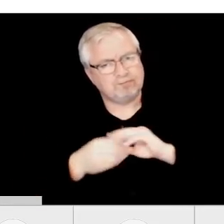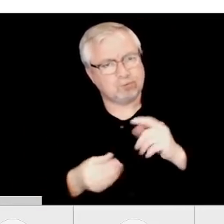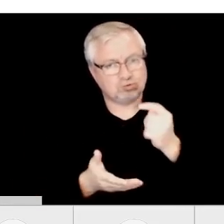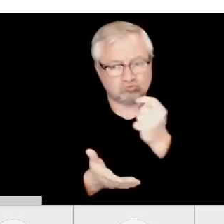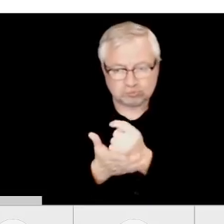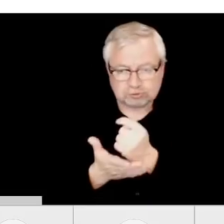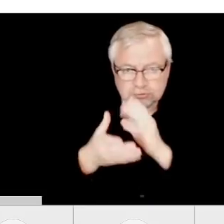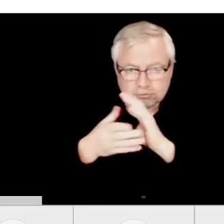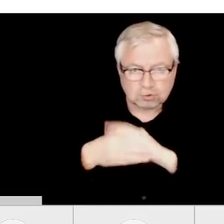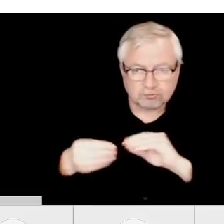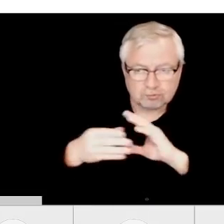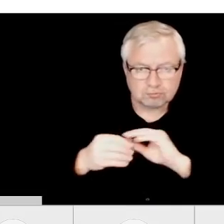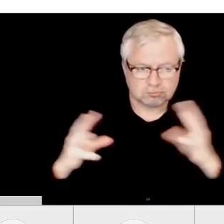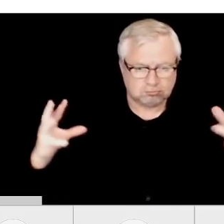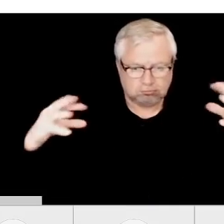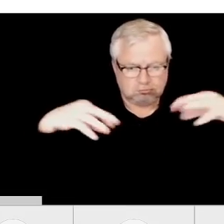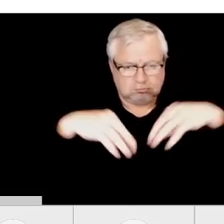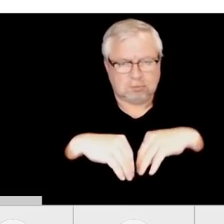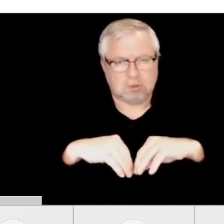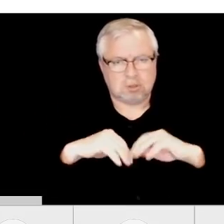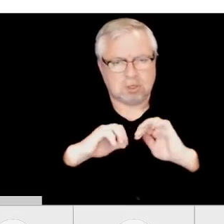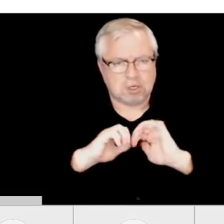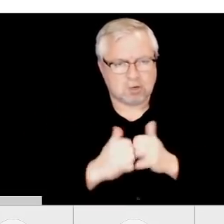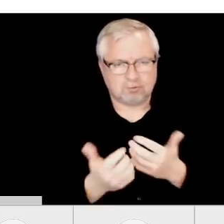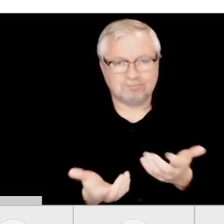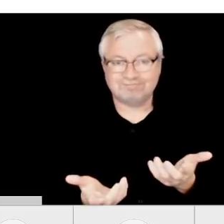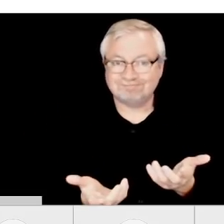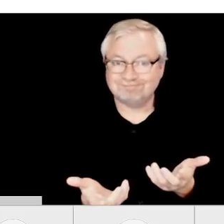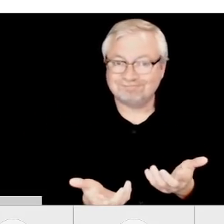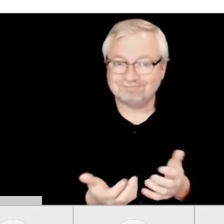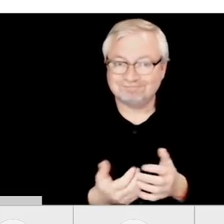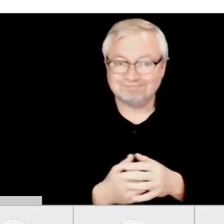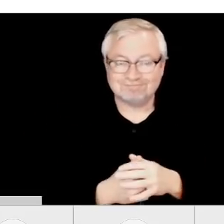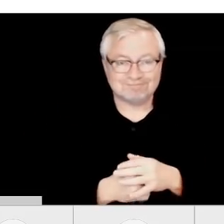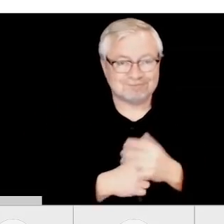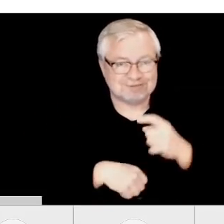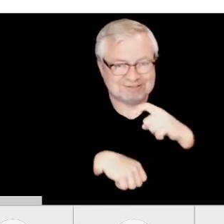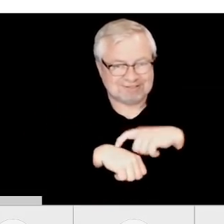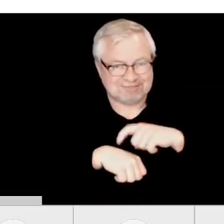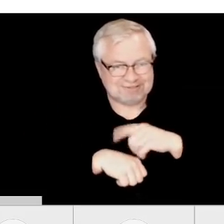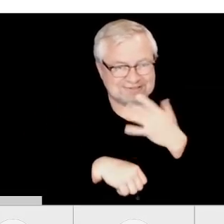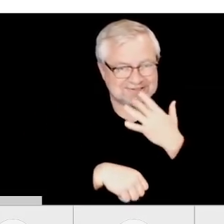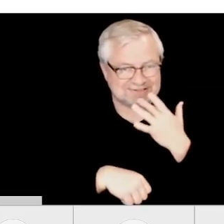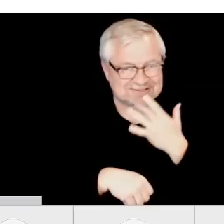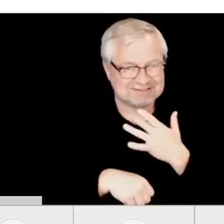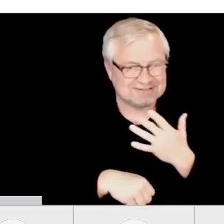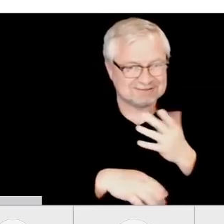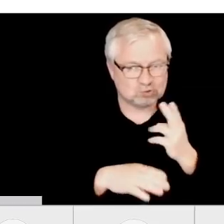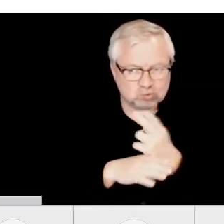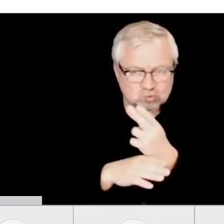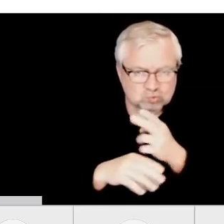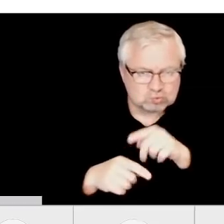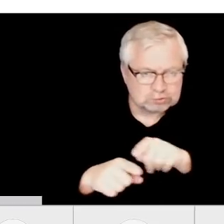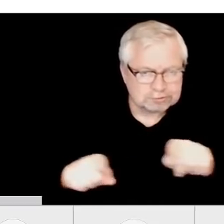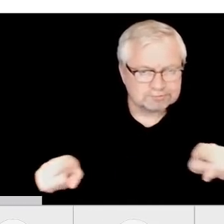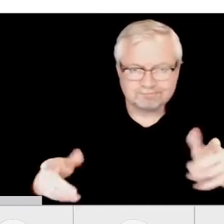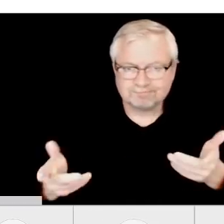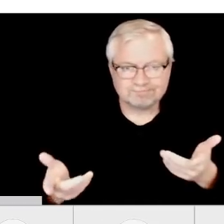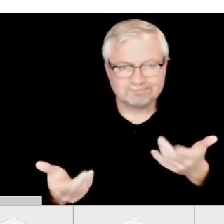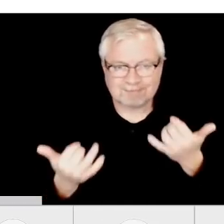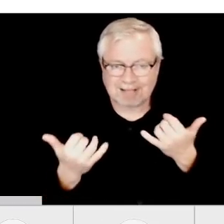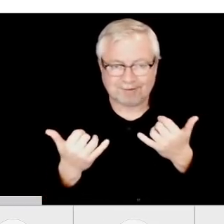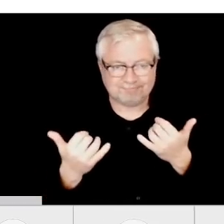So just buying time without using it will not dramatically change the